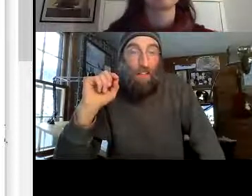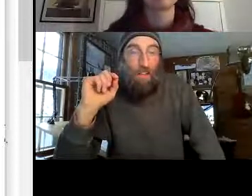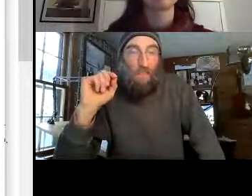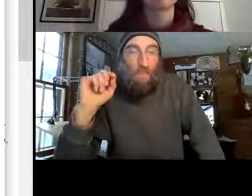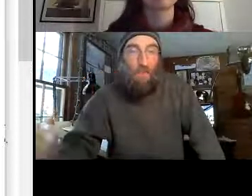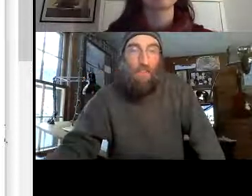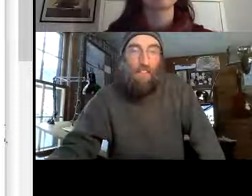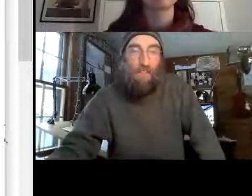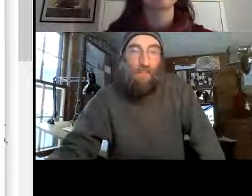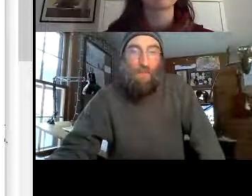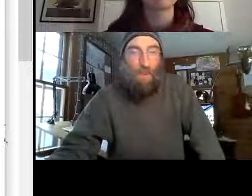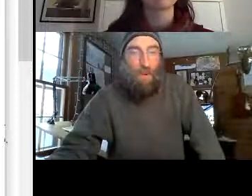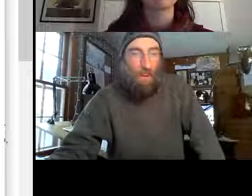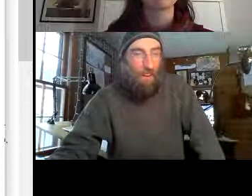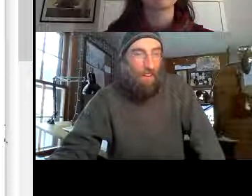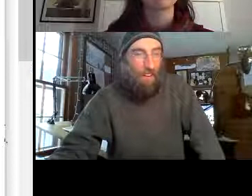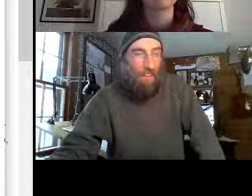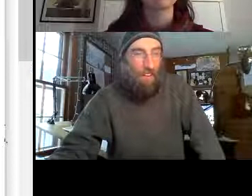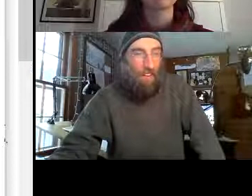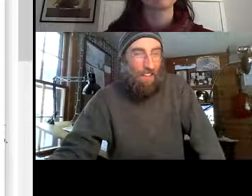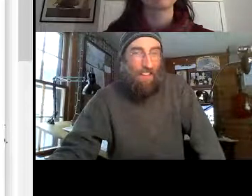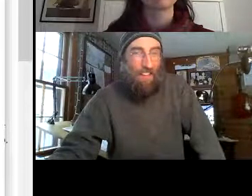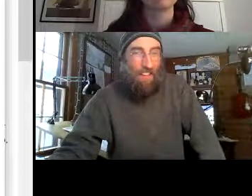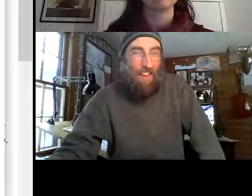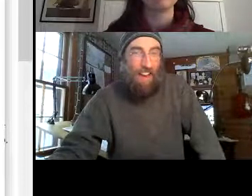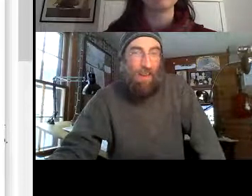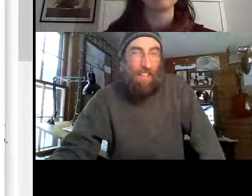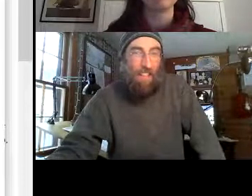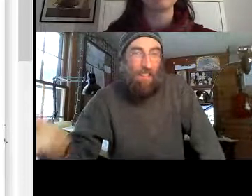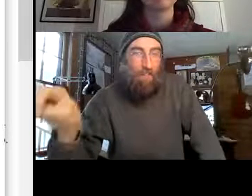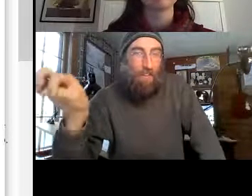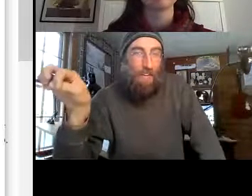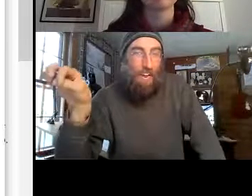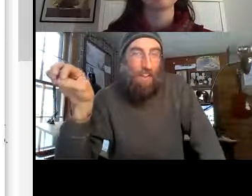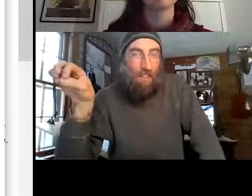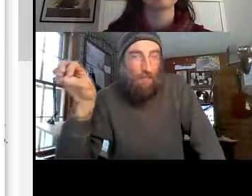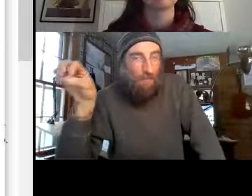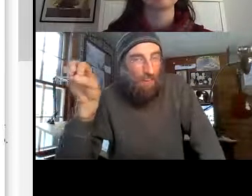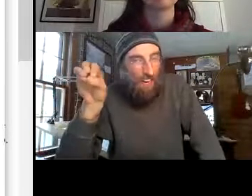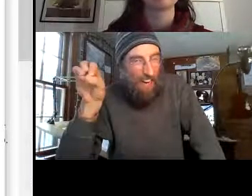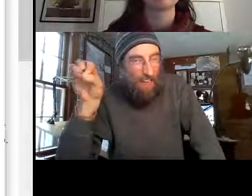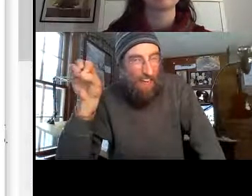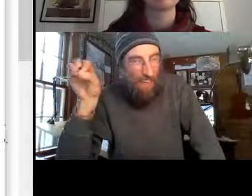Okay, so who has improved more, this guy with his deformed hand whose handwriting